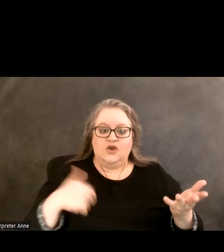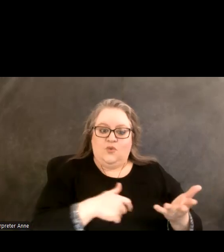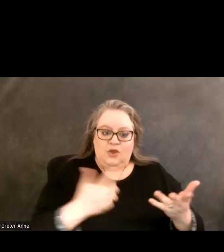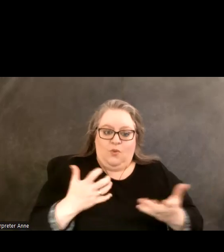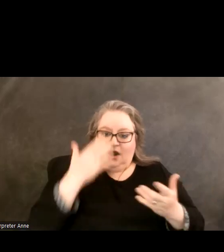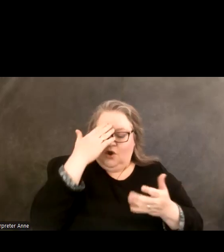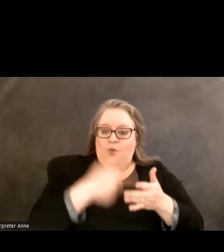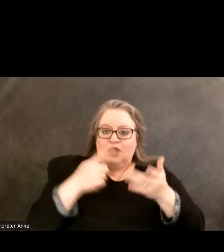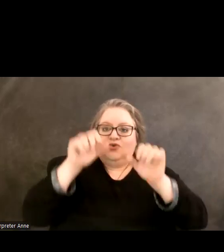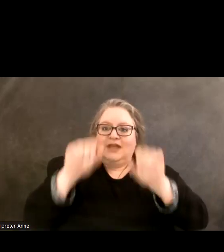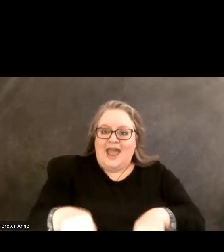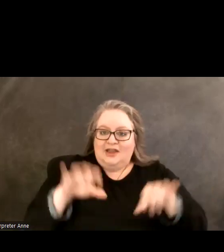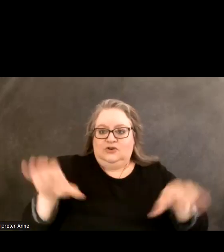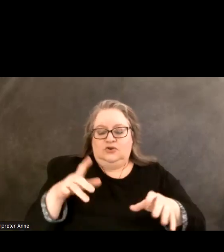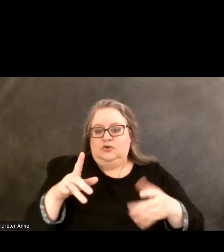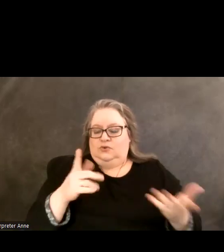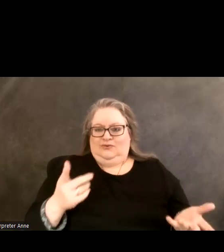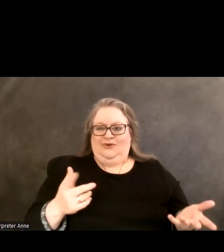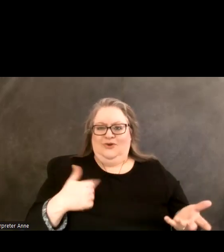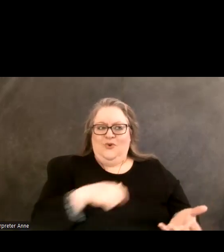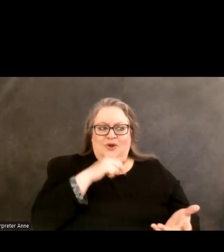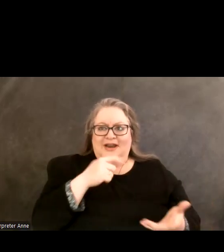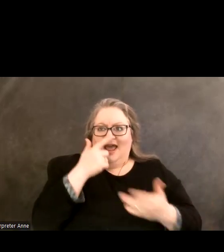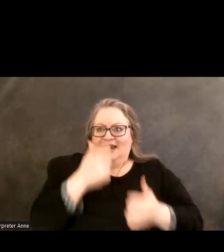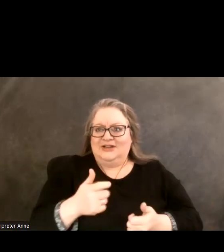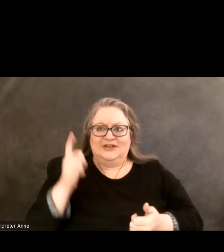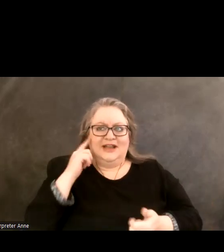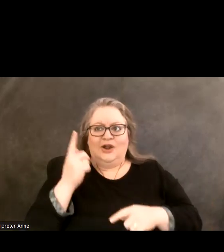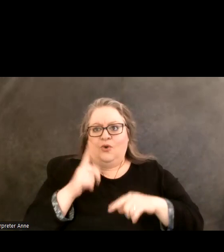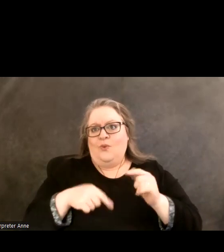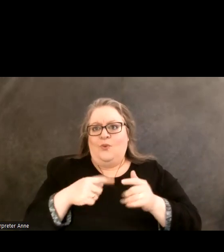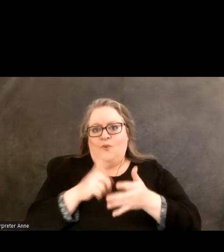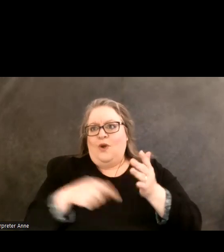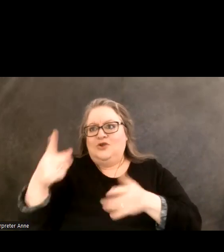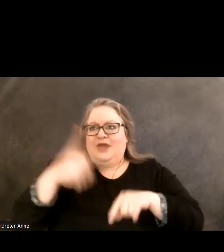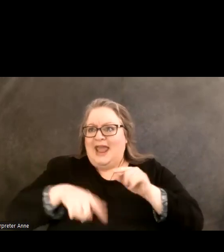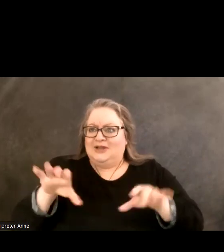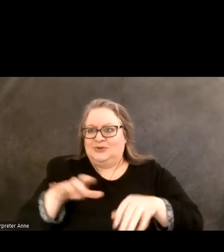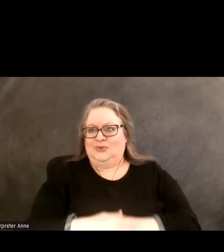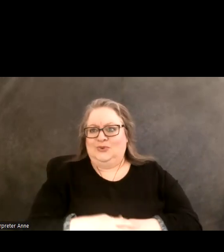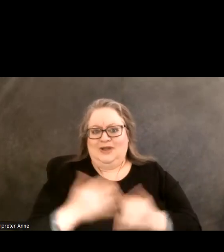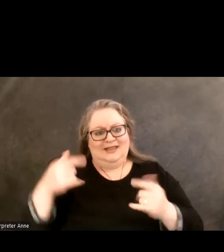can do. We aren't interested in hearing what you can't do at this point. Because everyone can provide